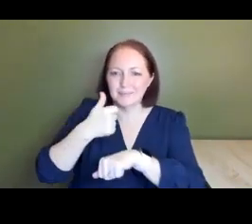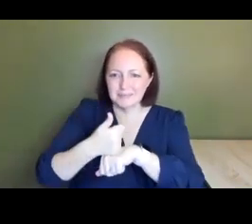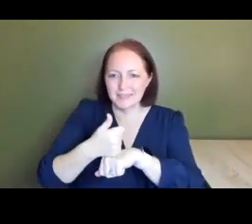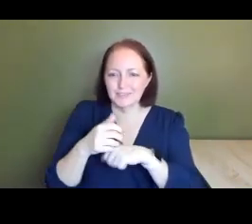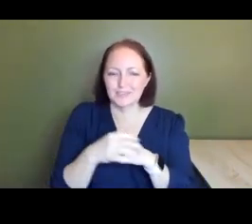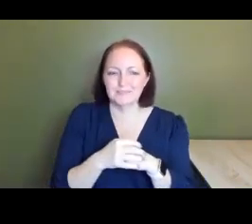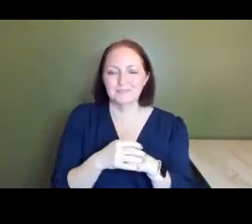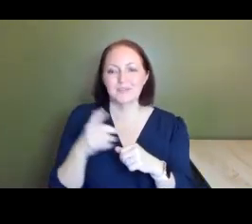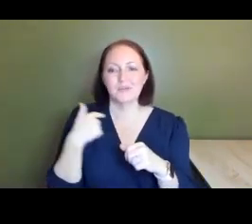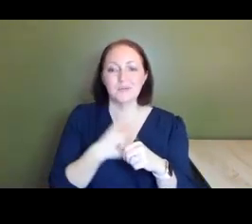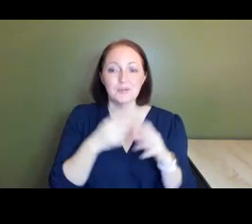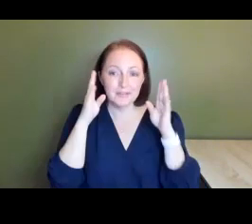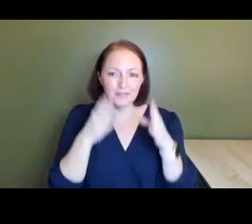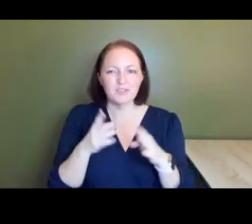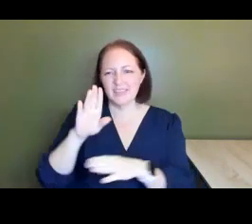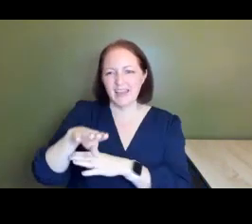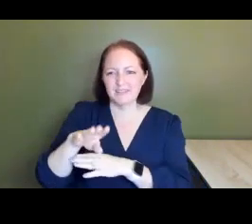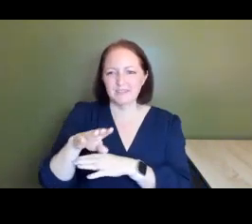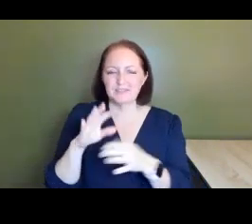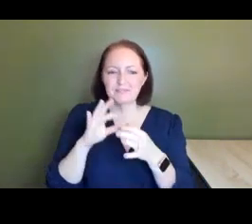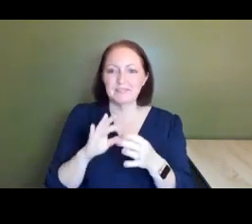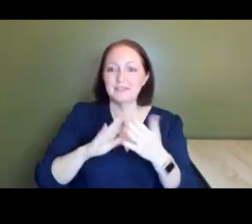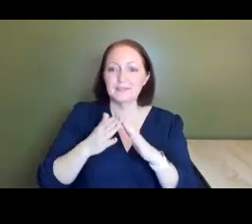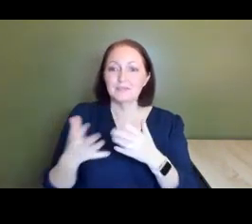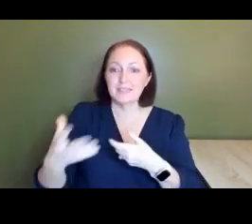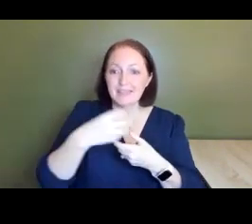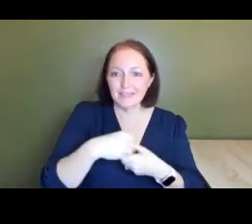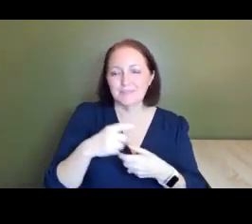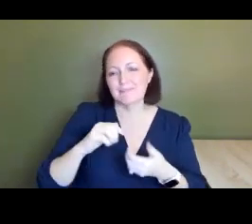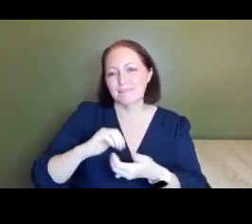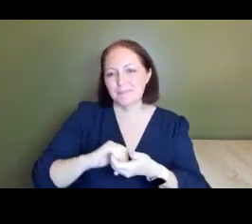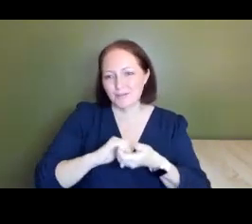where we'll be focusing this afternoon on Community Engagement and Partnerships held